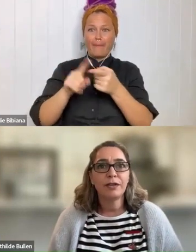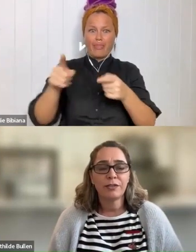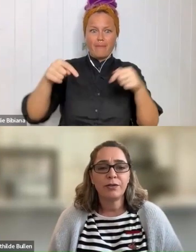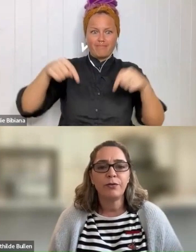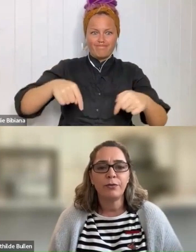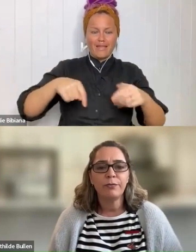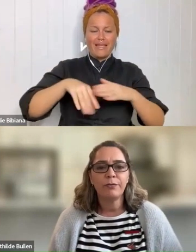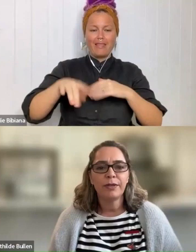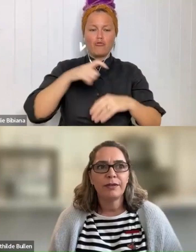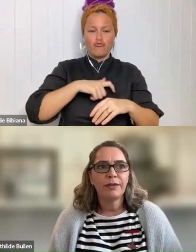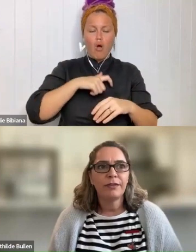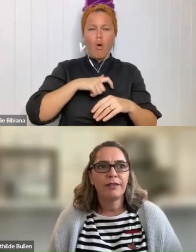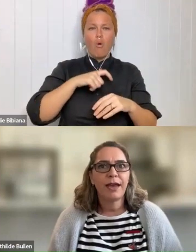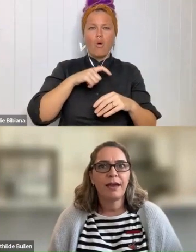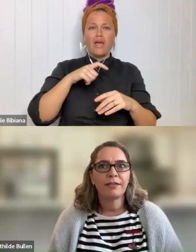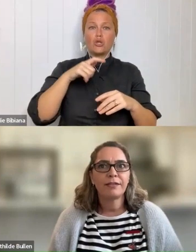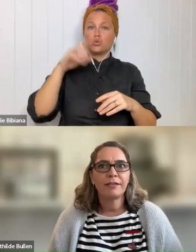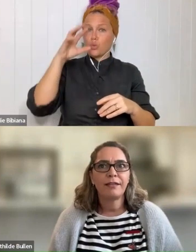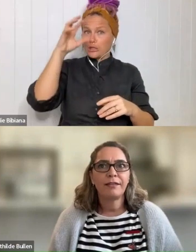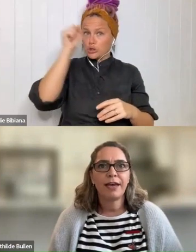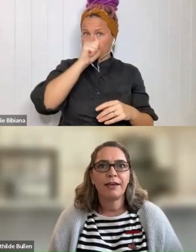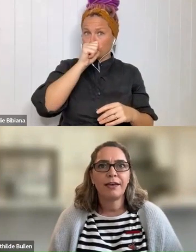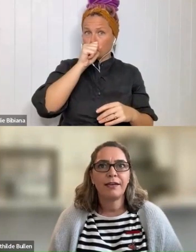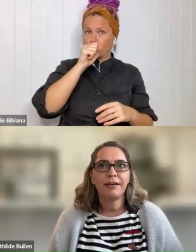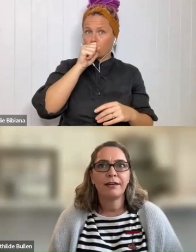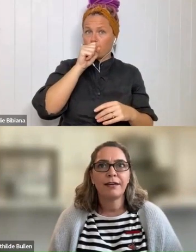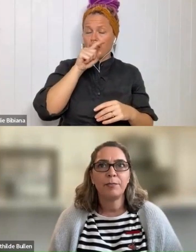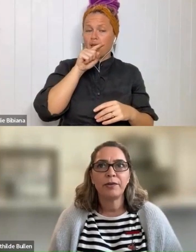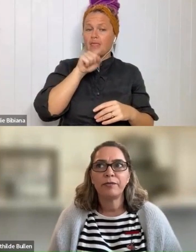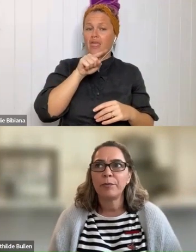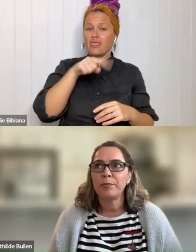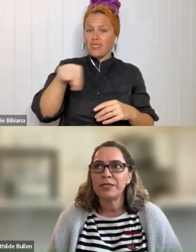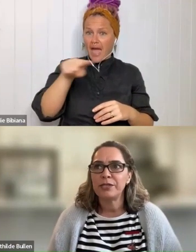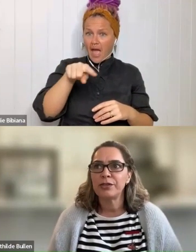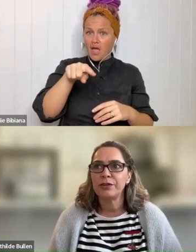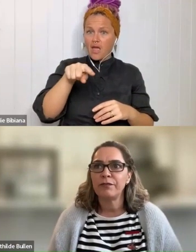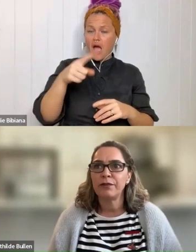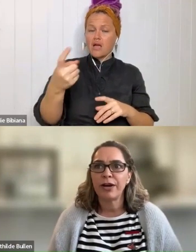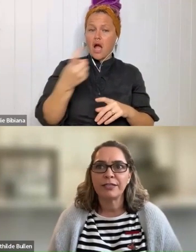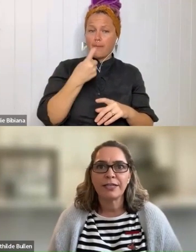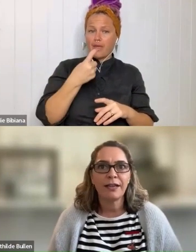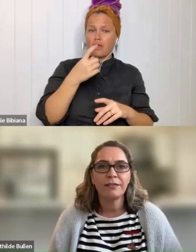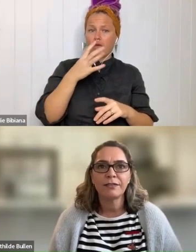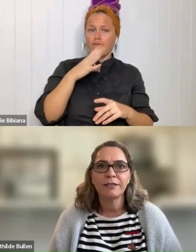assume that they are coming from a position of great talent,